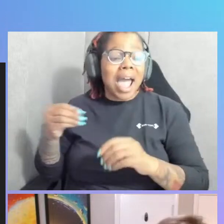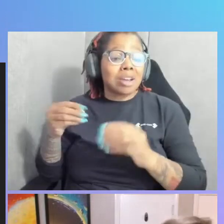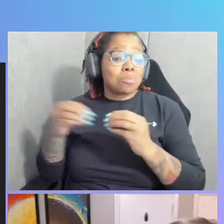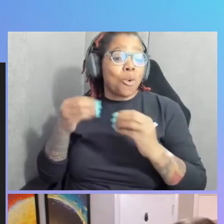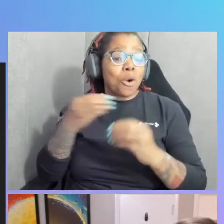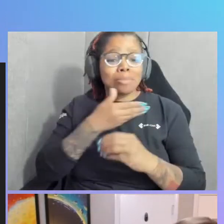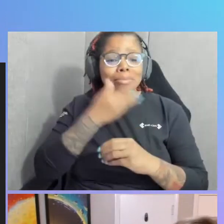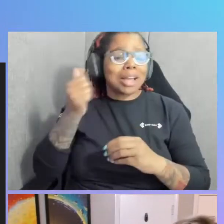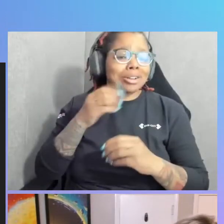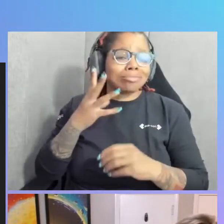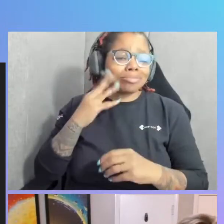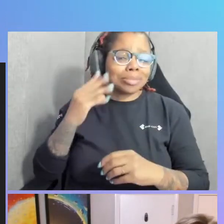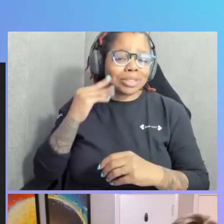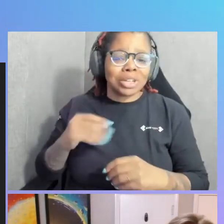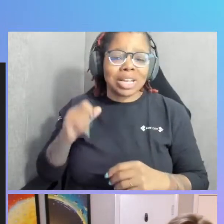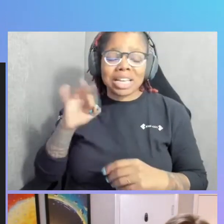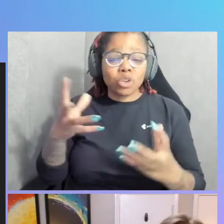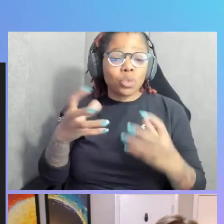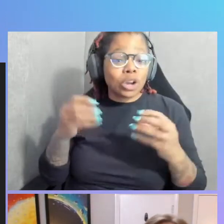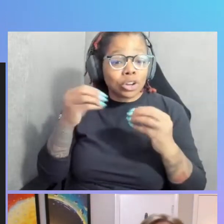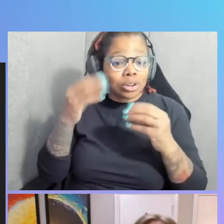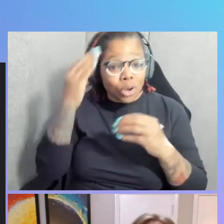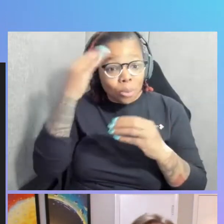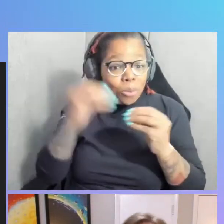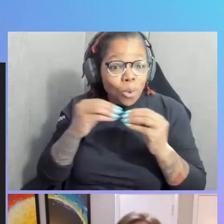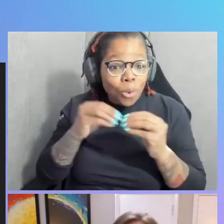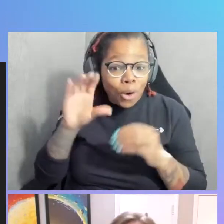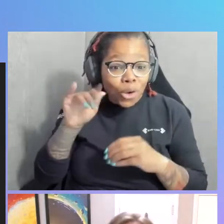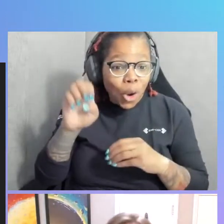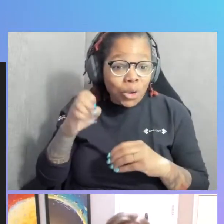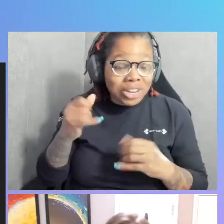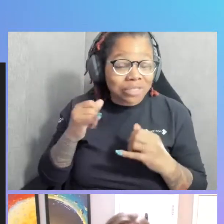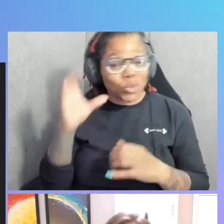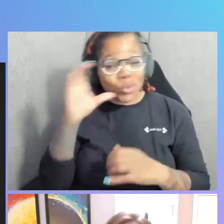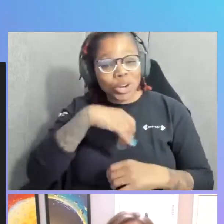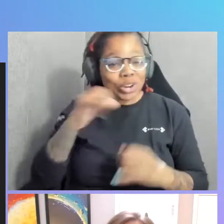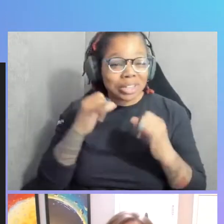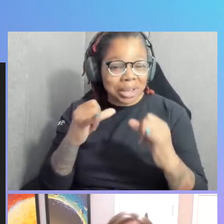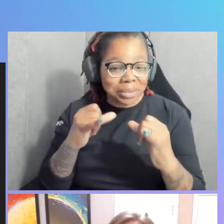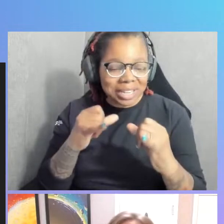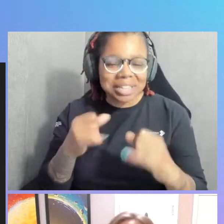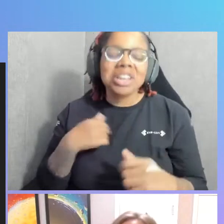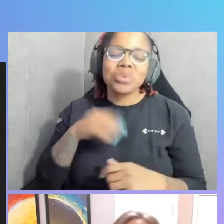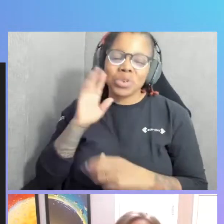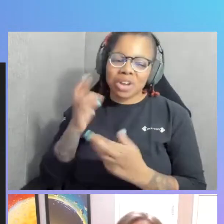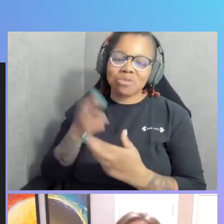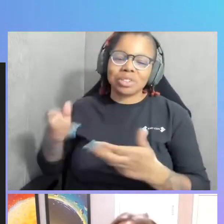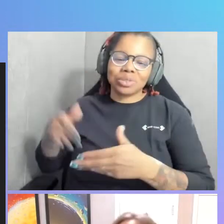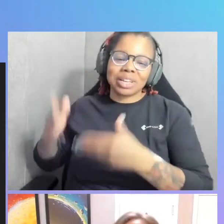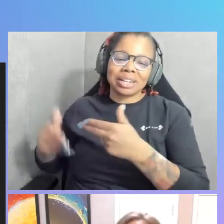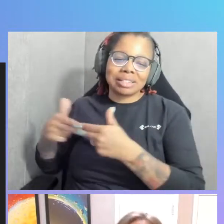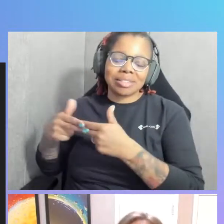of those who are weird, like me and you want to know more code, there will be some resources at